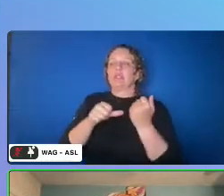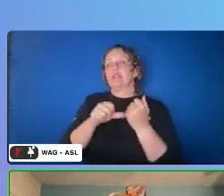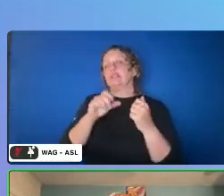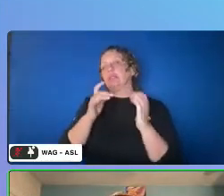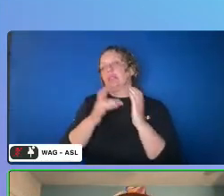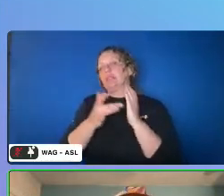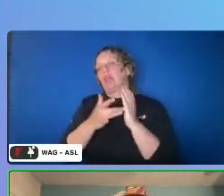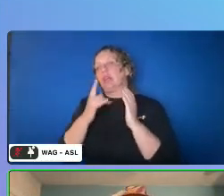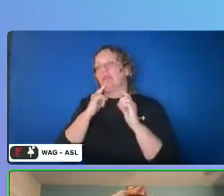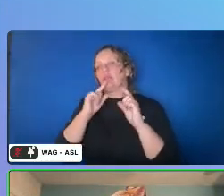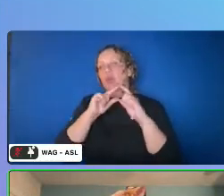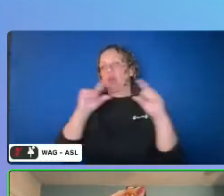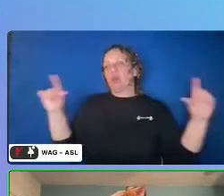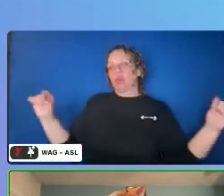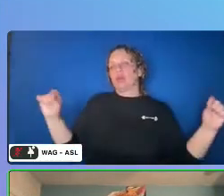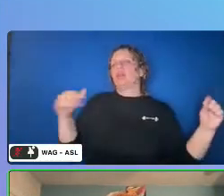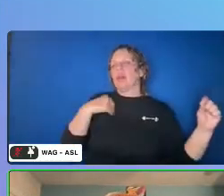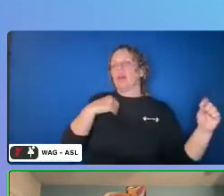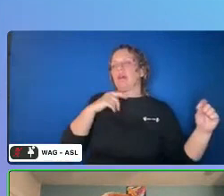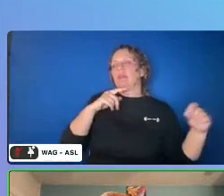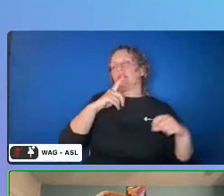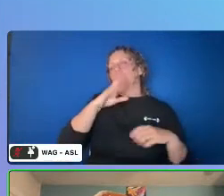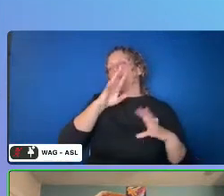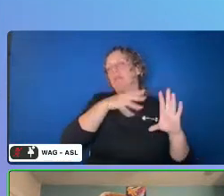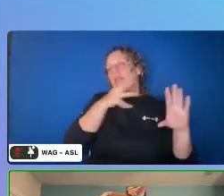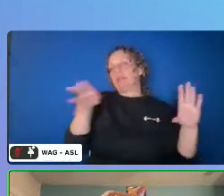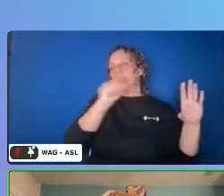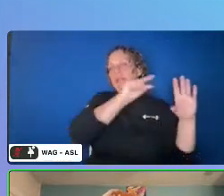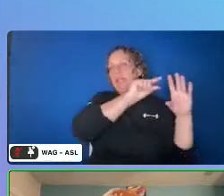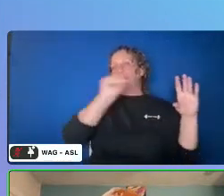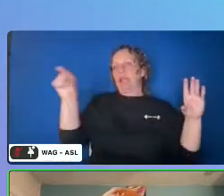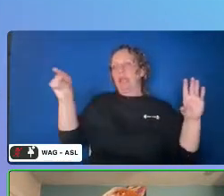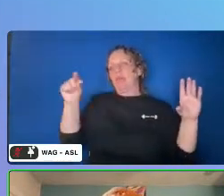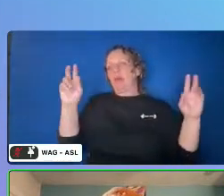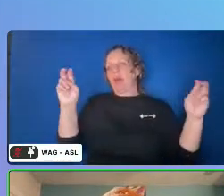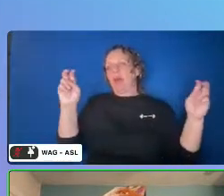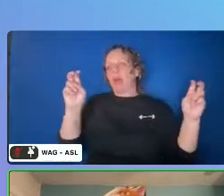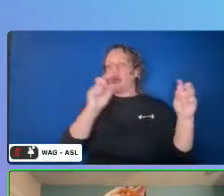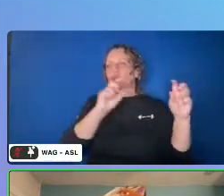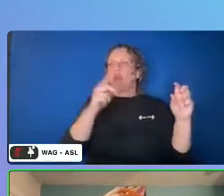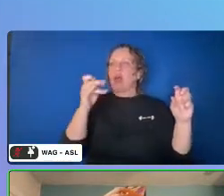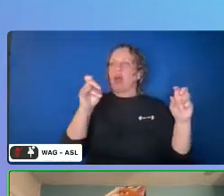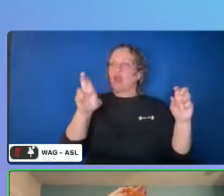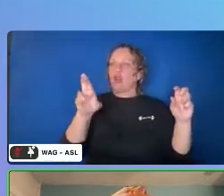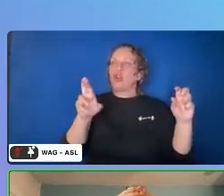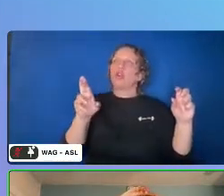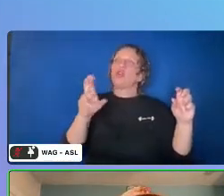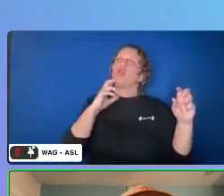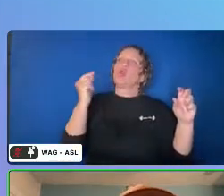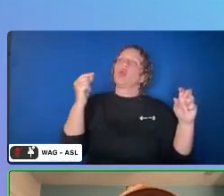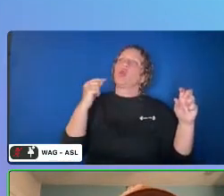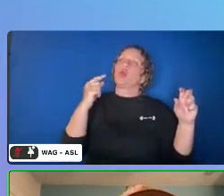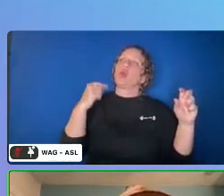And so our AI actually confirmed that here. What we're looking at in the extension, we're testing the first row, first column,